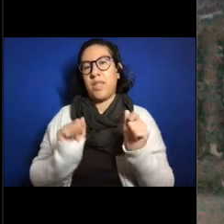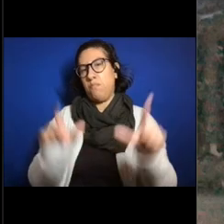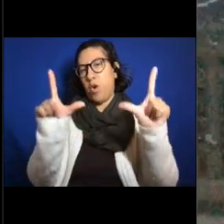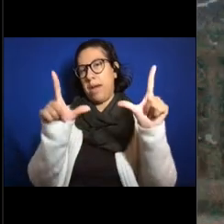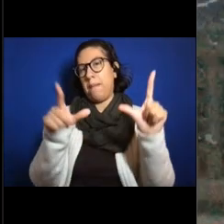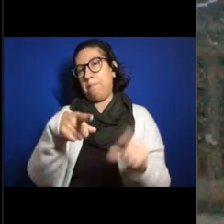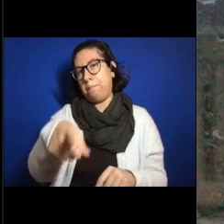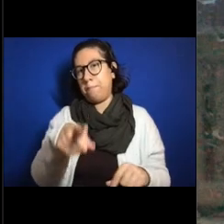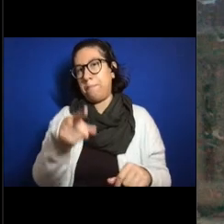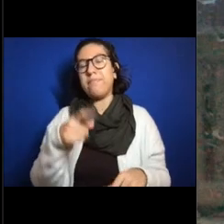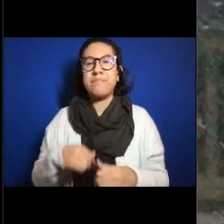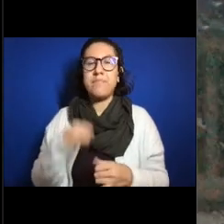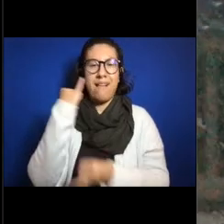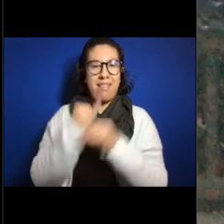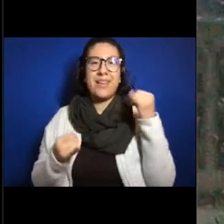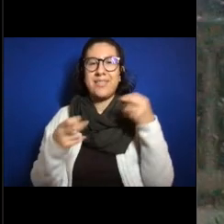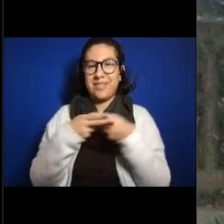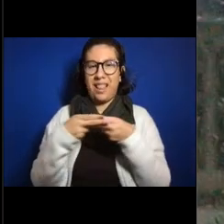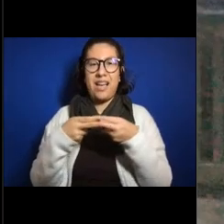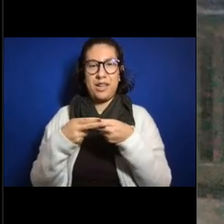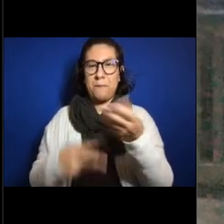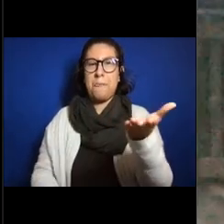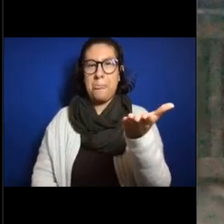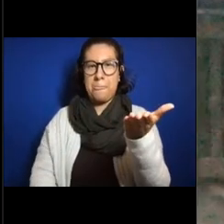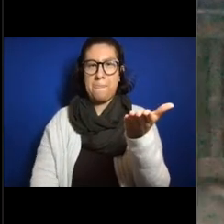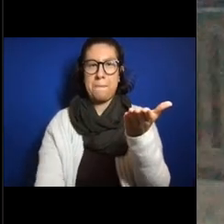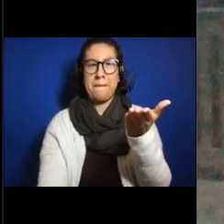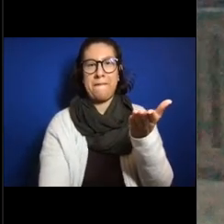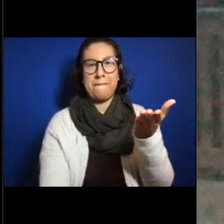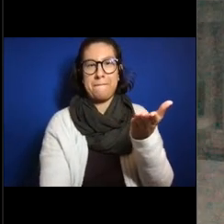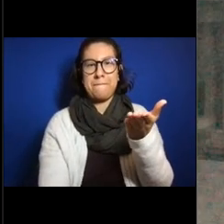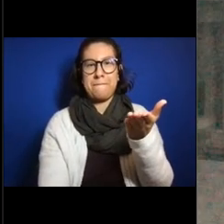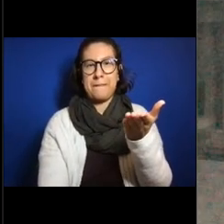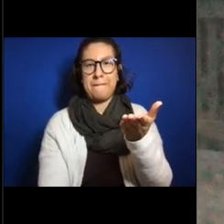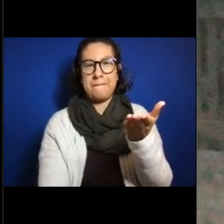my last slide, which shows that storm from my window